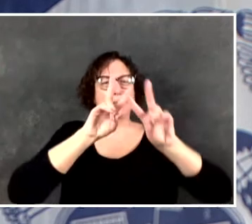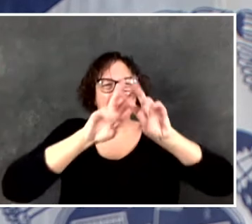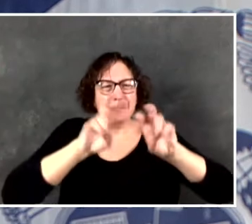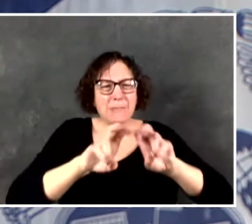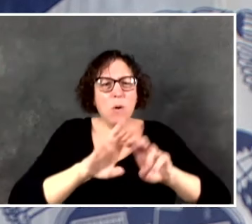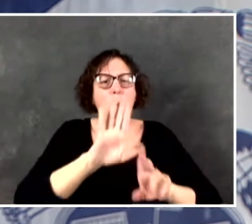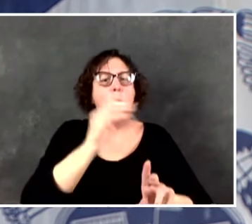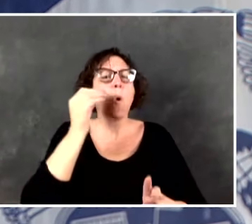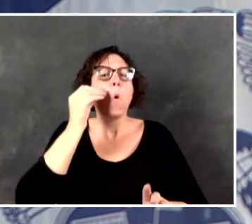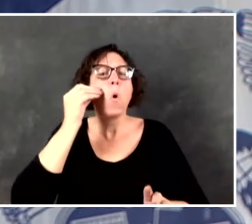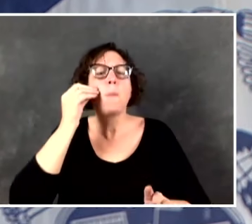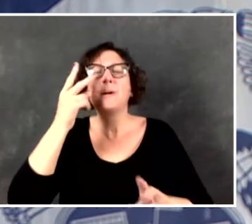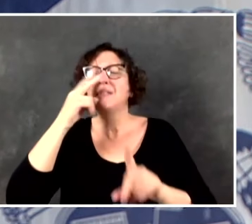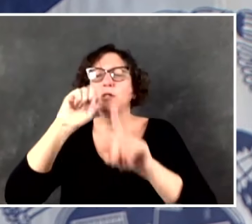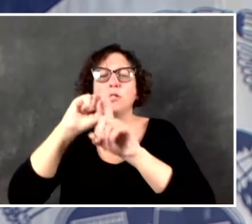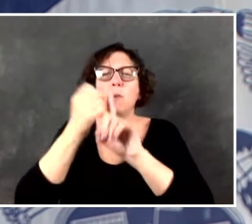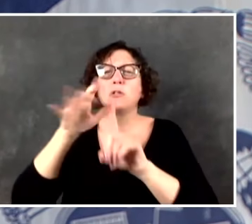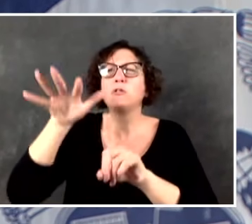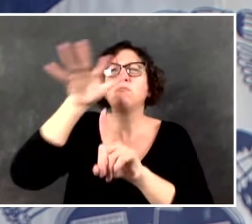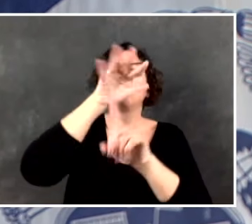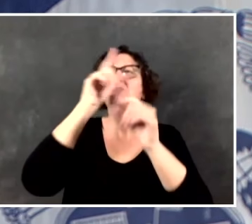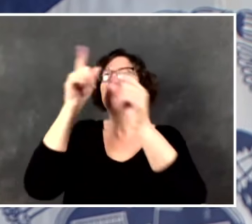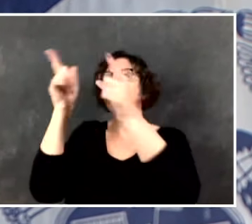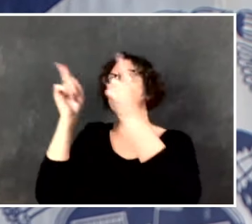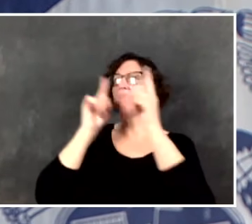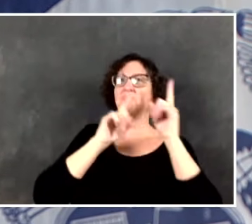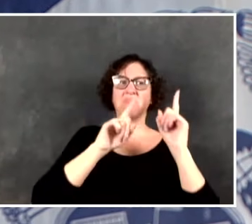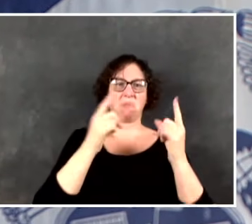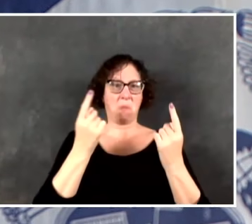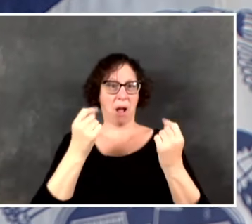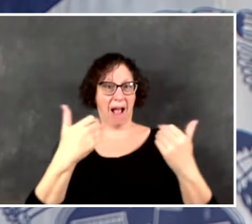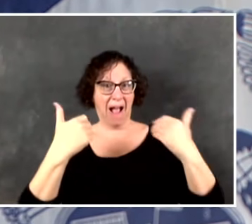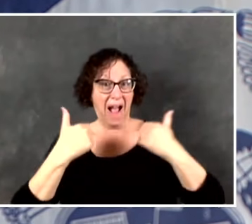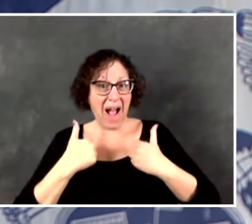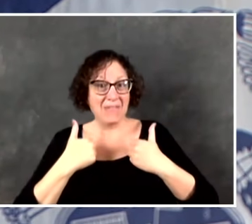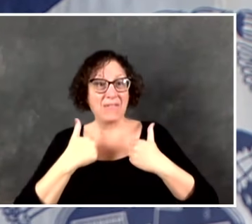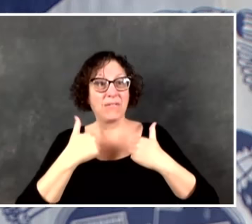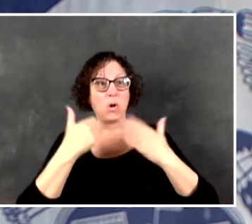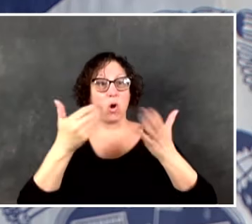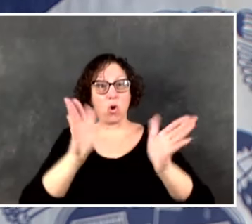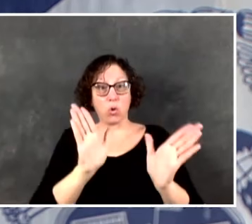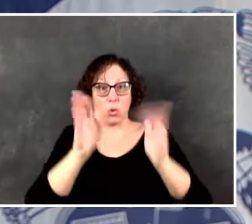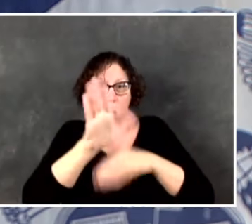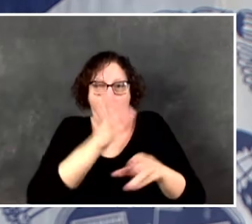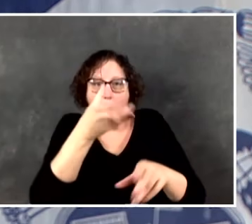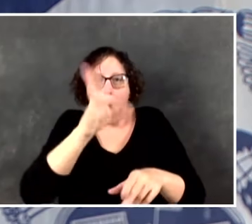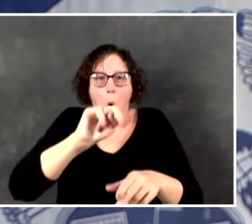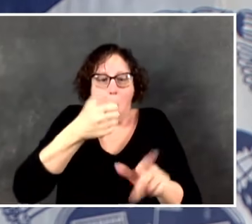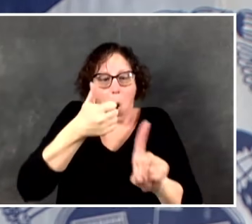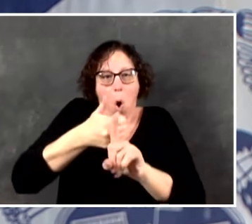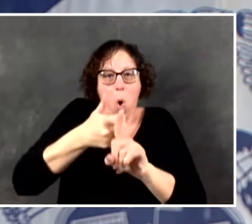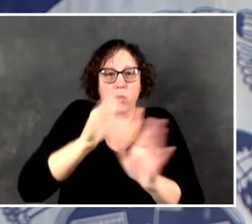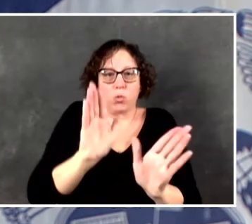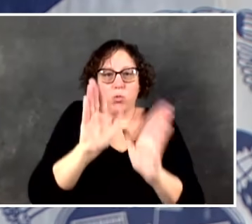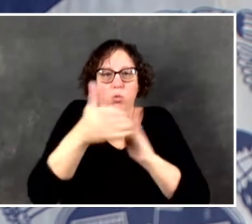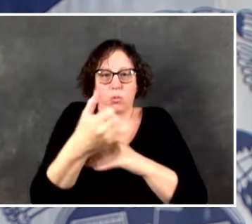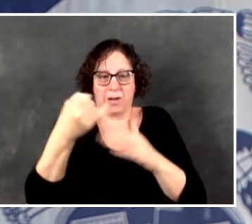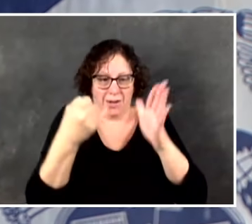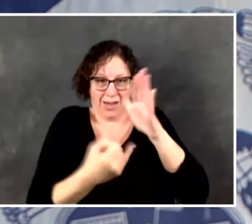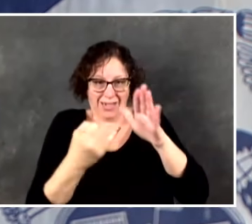ALLOWS FOR ISOLATION PROPERLY. SOME PEOPLE DO. SOME DON'T. SOME ARE LIVING ALONE, OBVIOUSLY, CAN DO ISOLATION